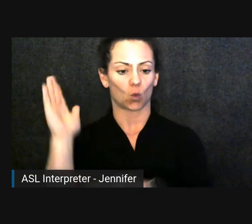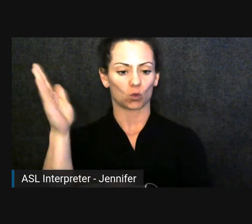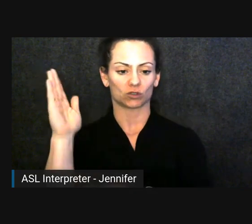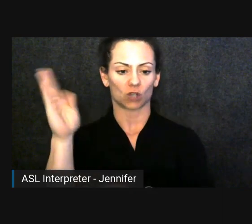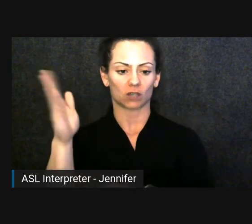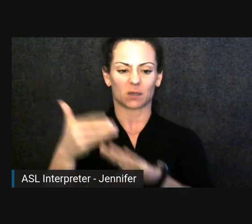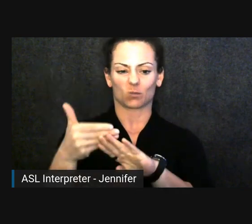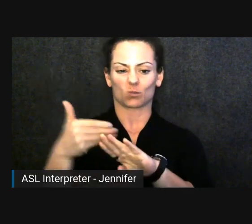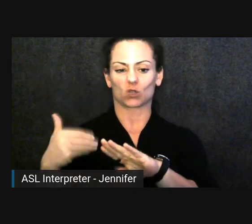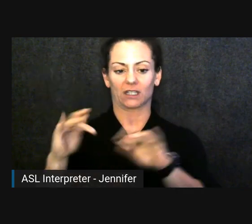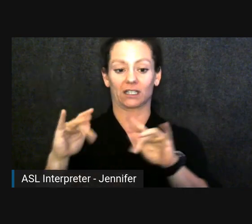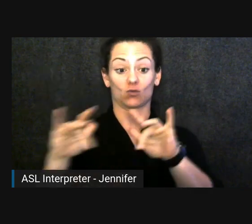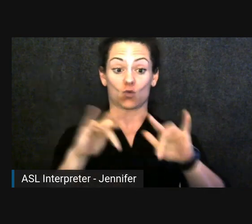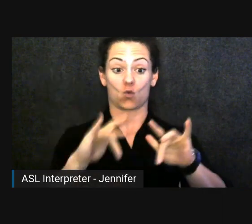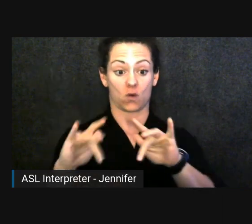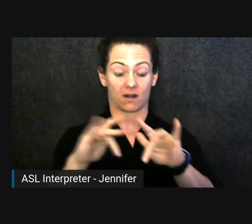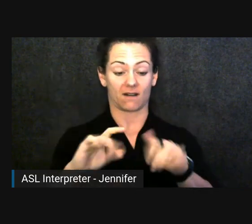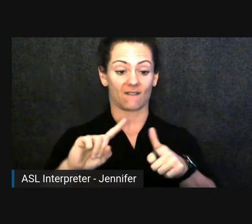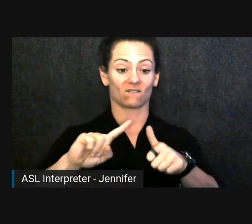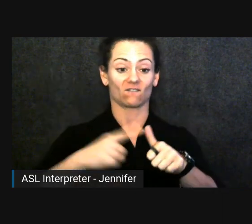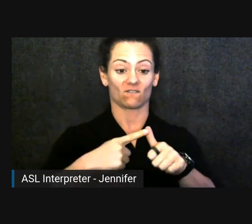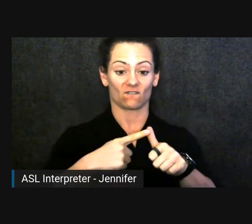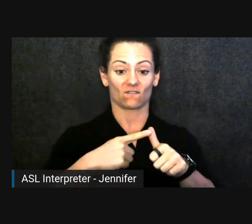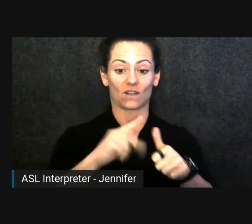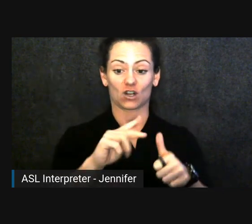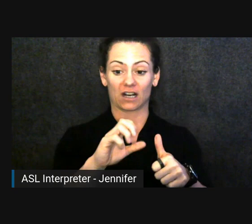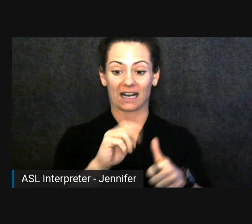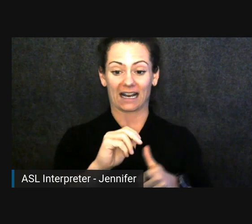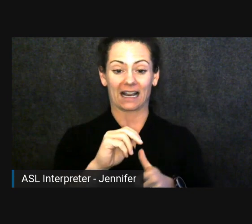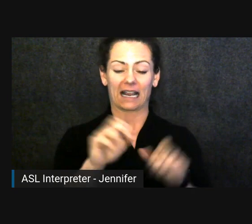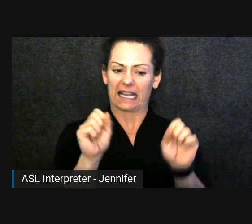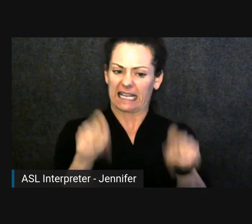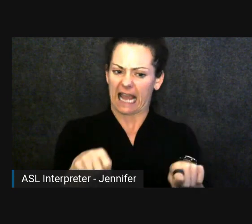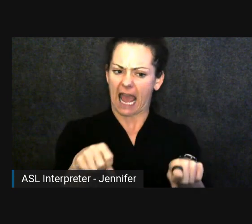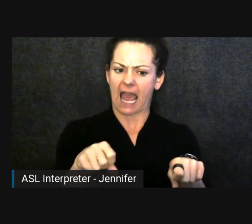Our first talk will be Can the Cloud Accelerate Accessibility,